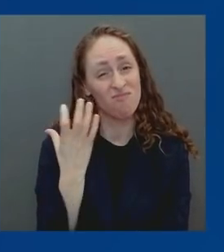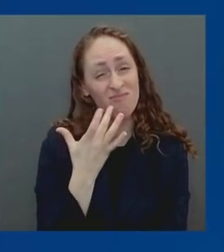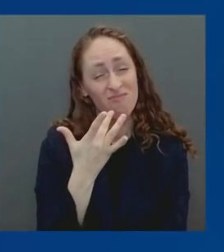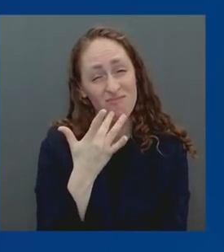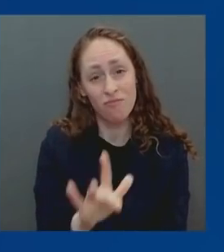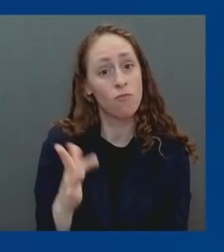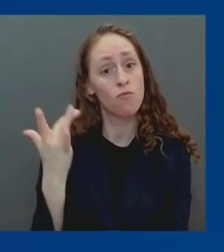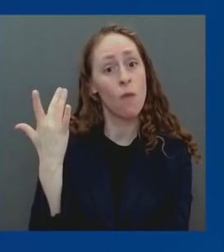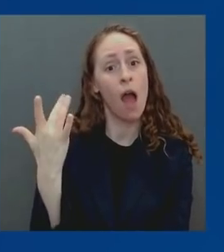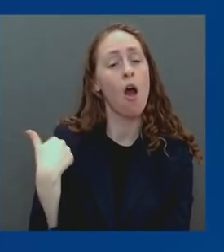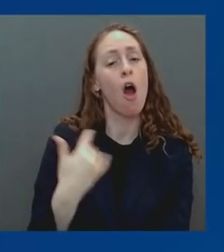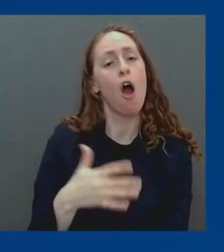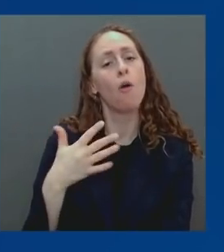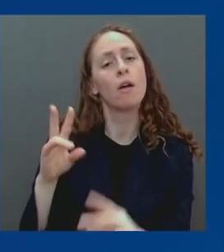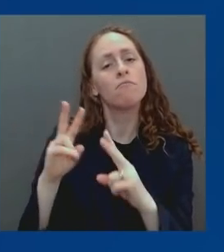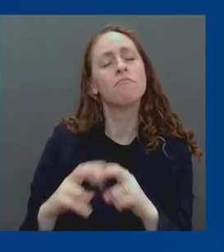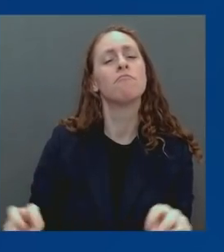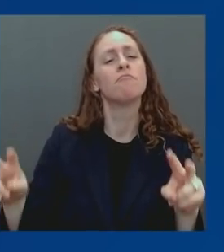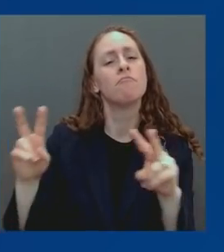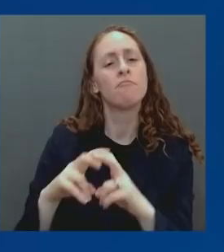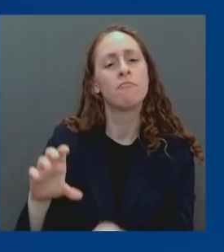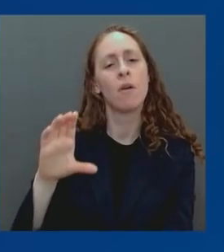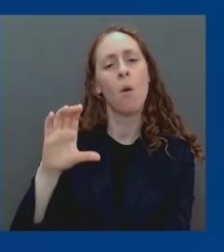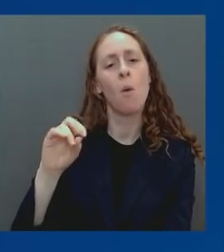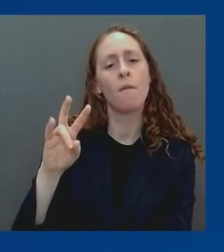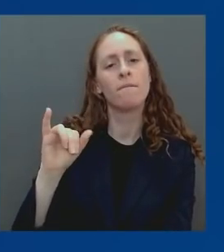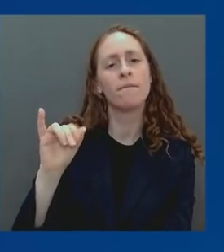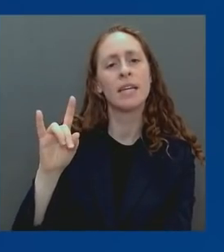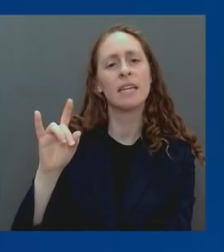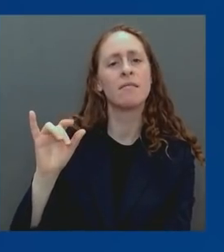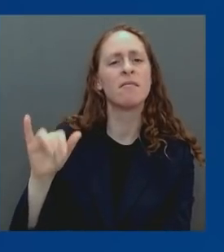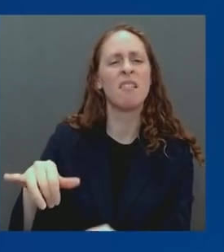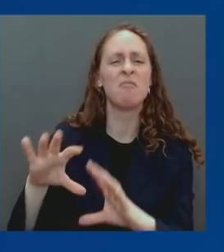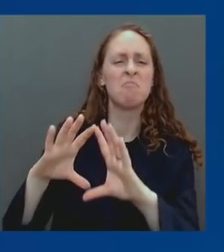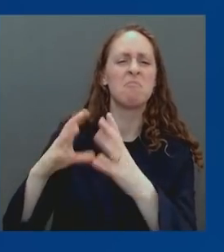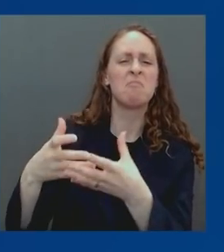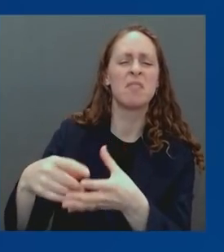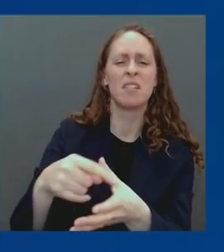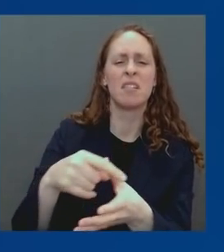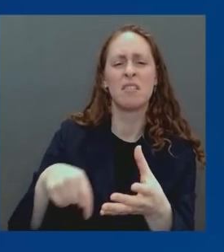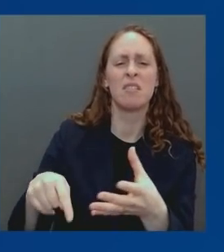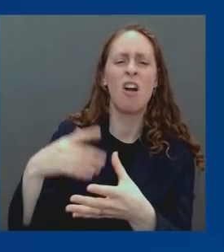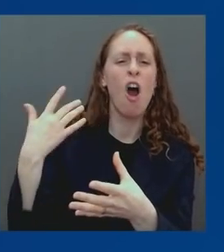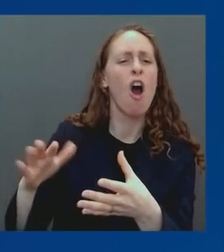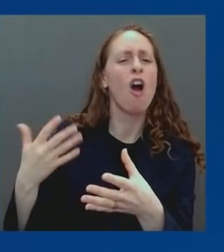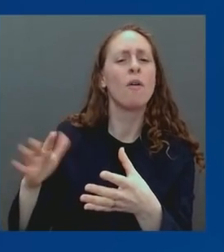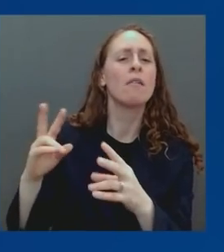and were already involved in the preparation of both platform technology and immunogen design.